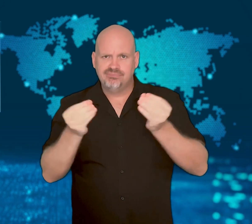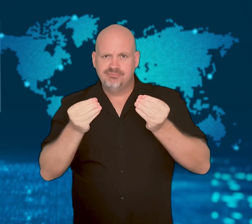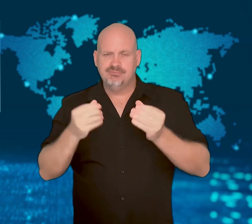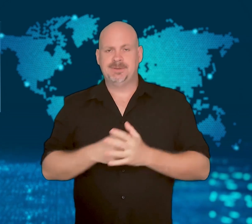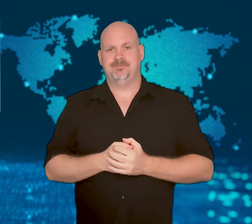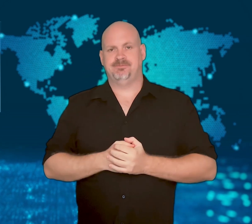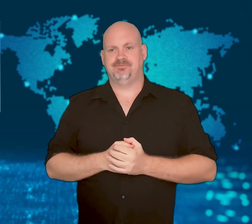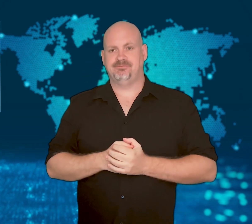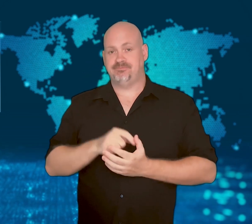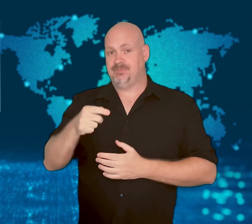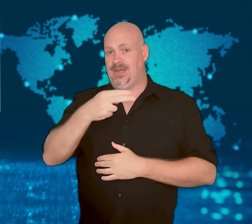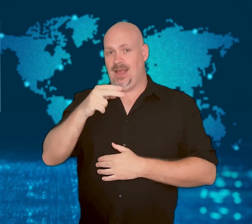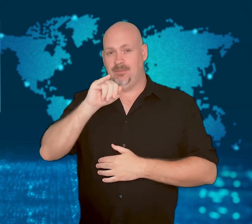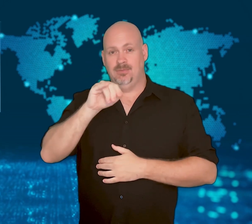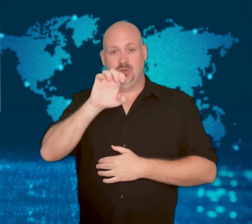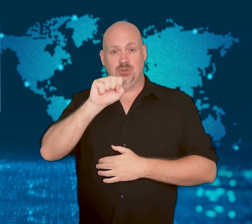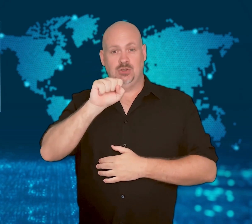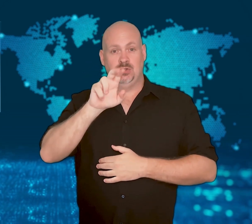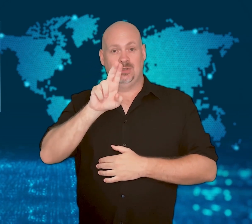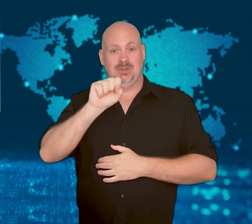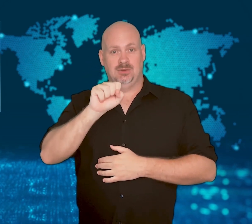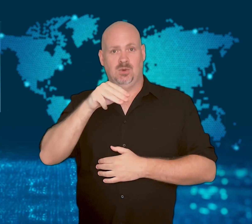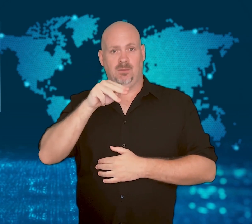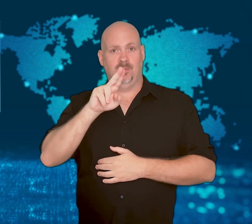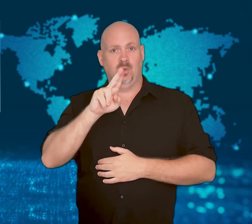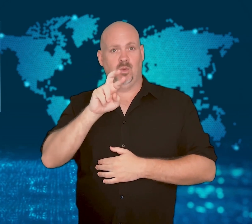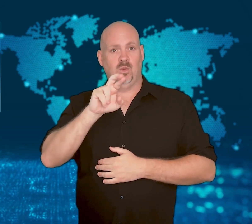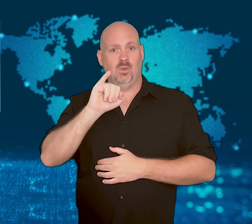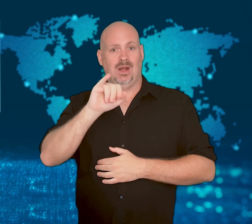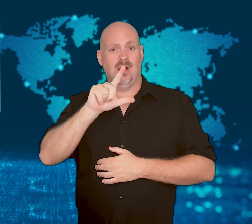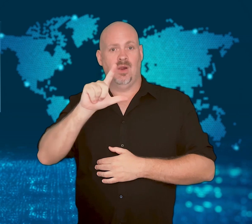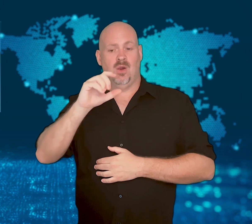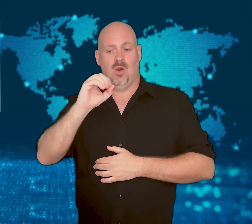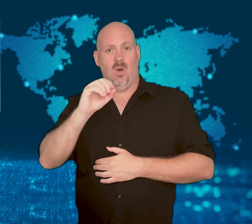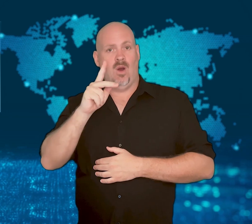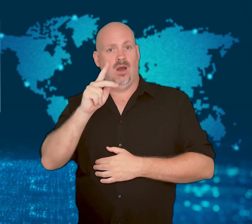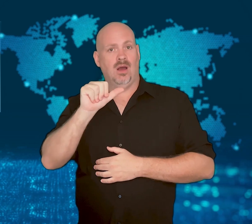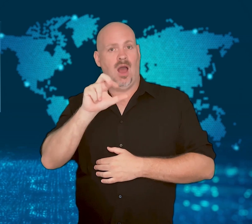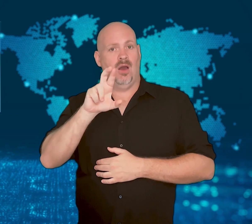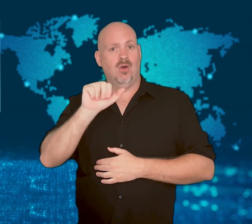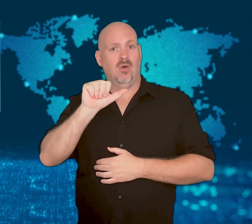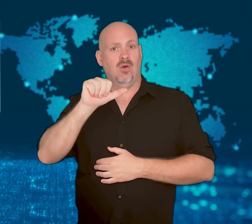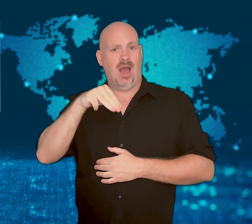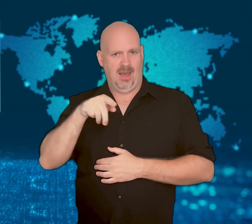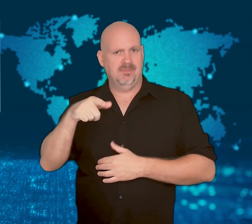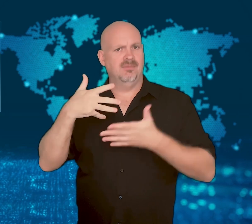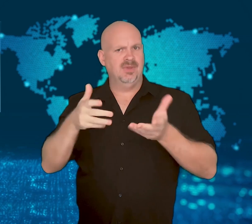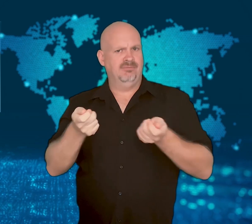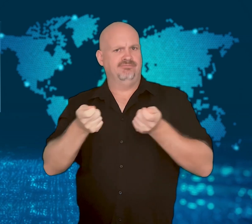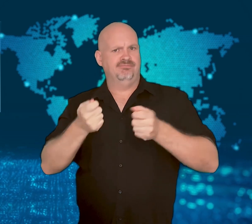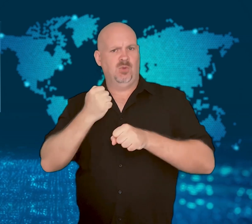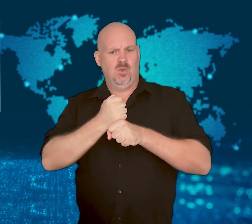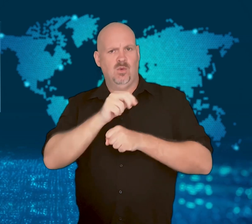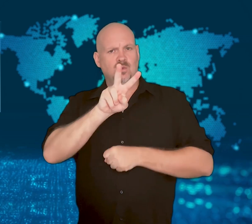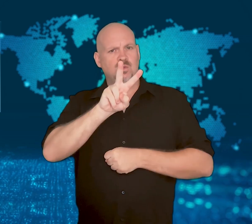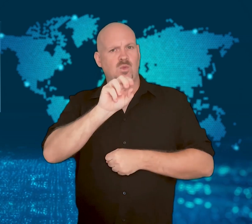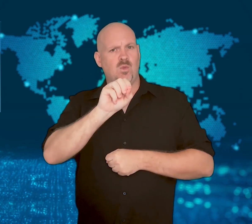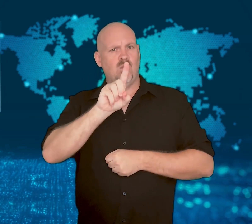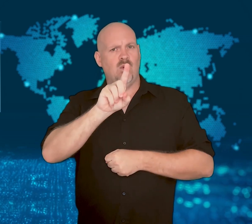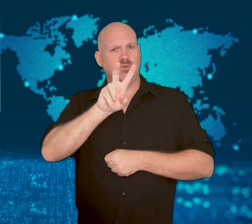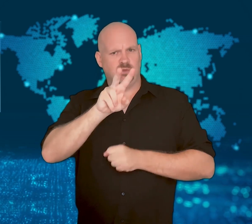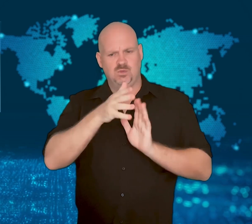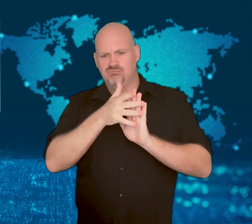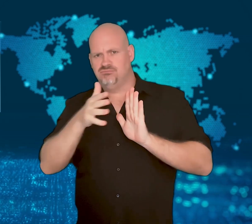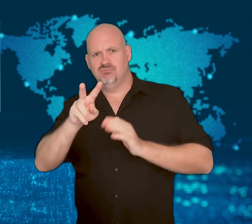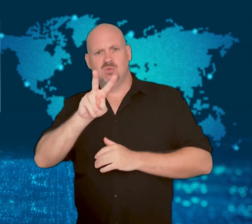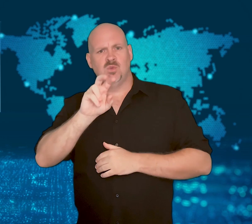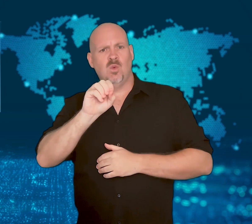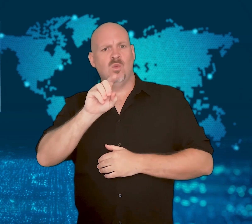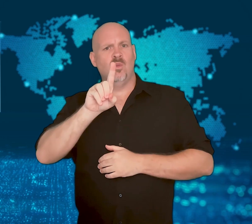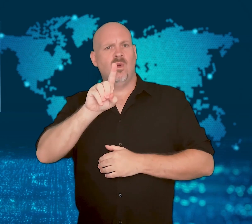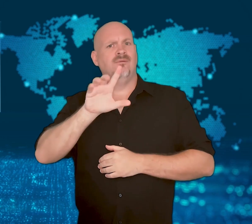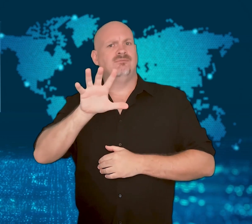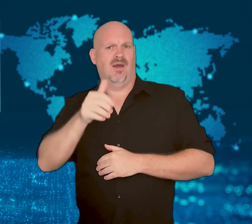During Jesus Murillo Karam's 2012-2015 term as attorney general, he oversaw